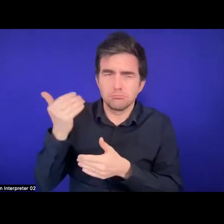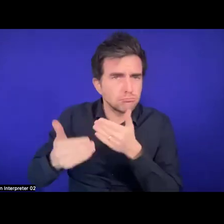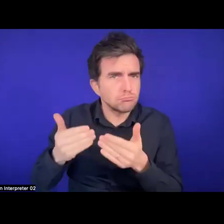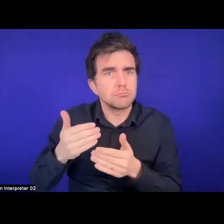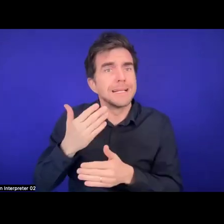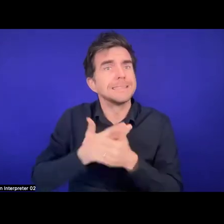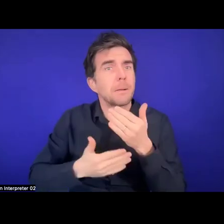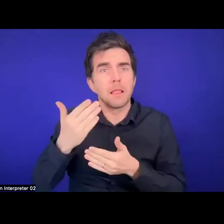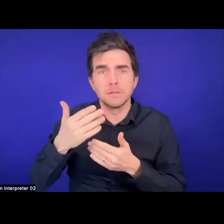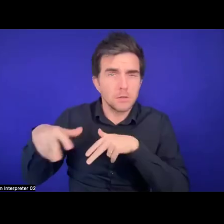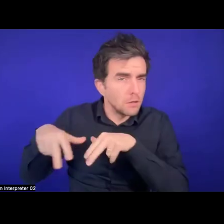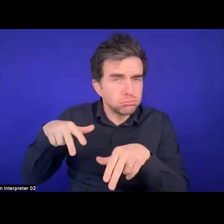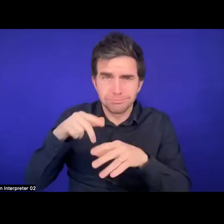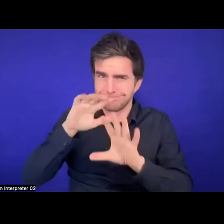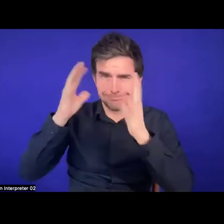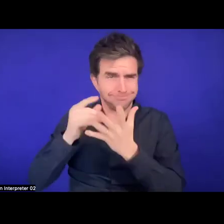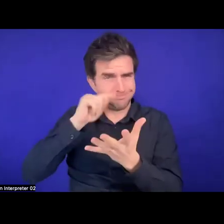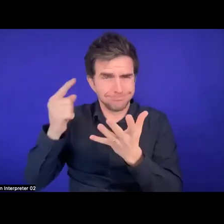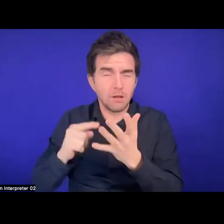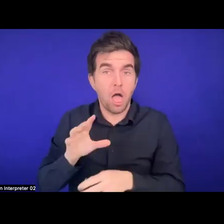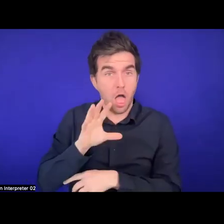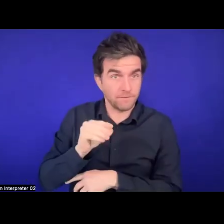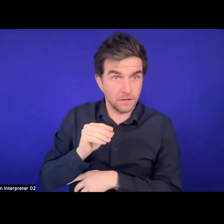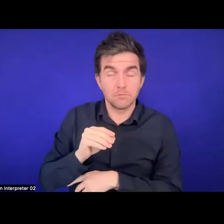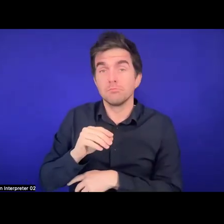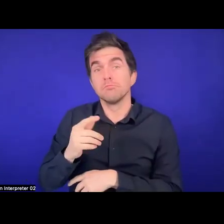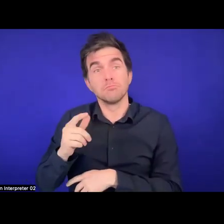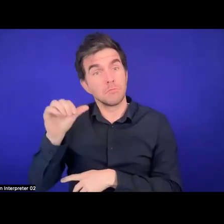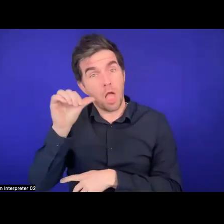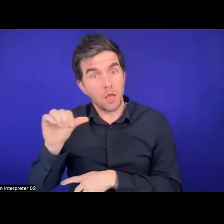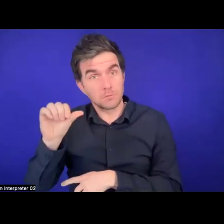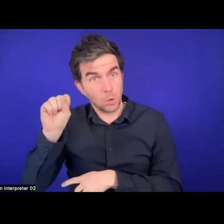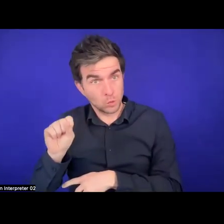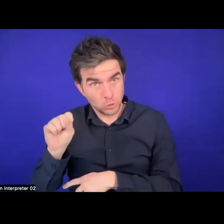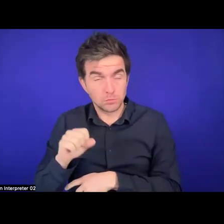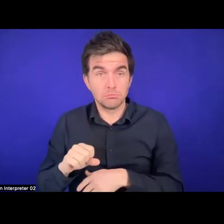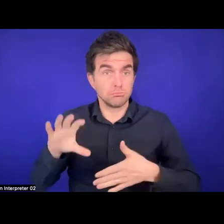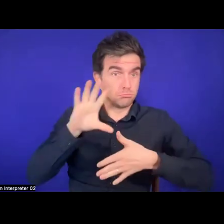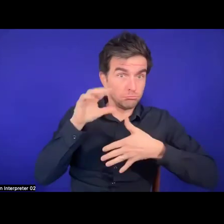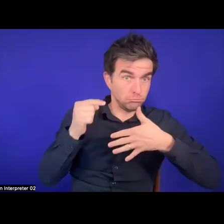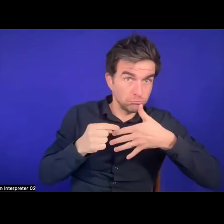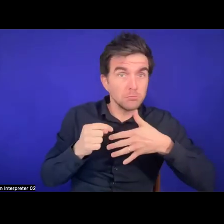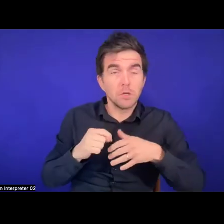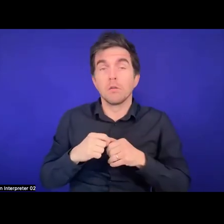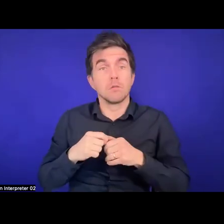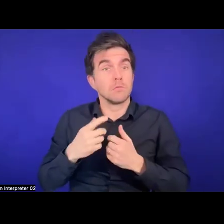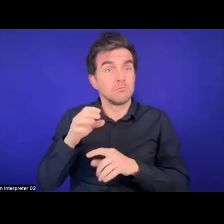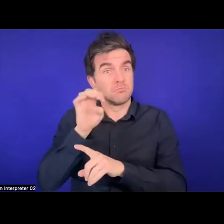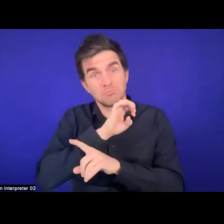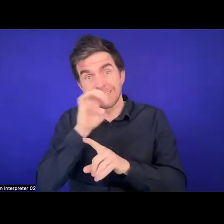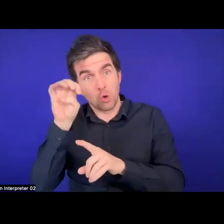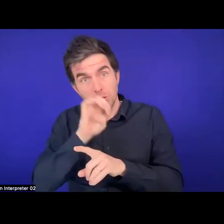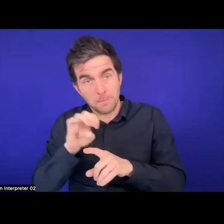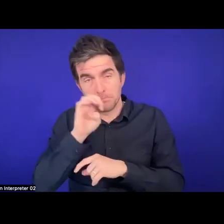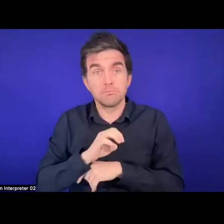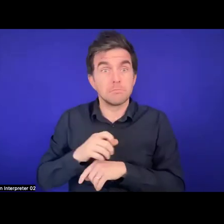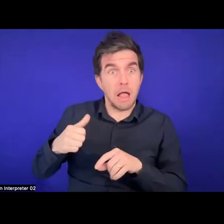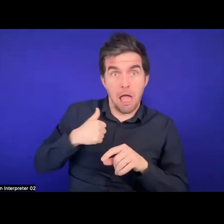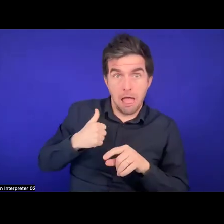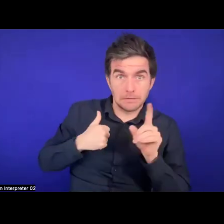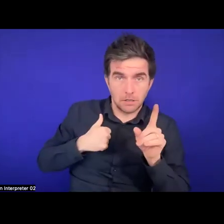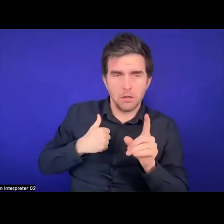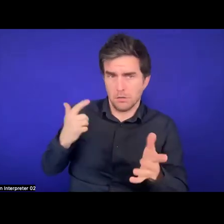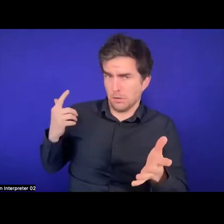Europe, Canada. For 15 years now, also I have been involved with what was called